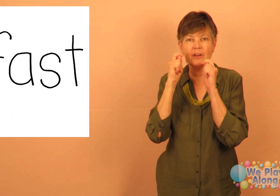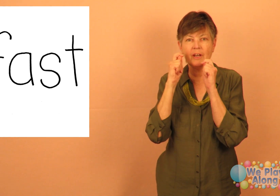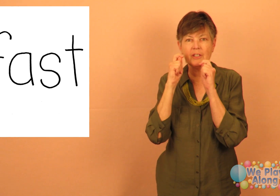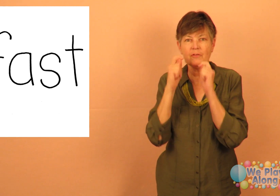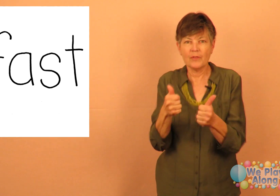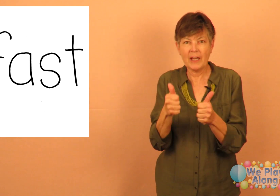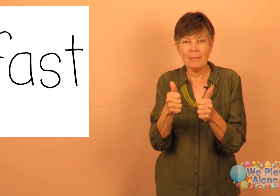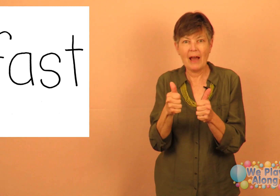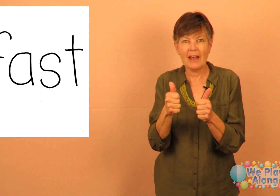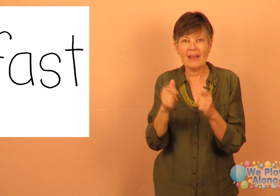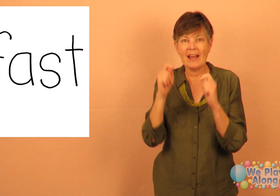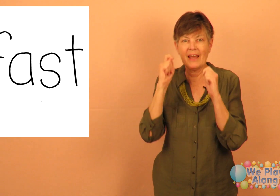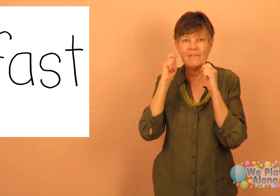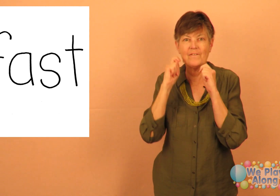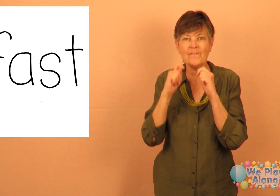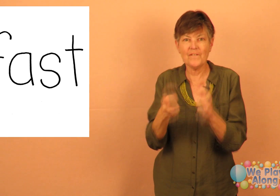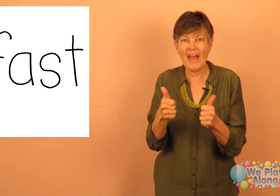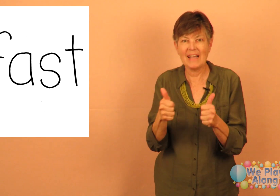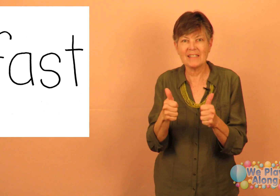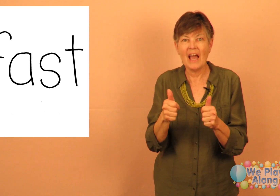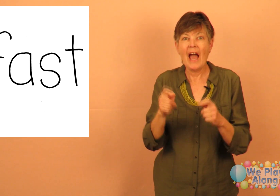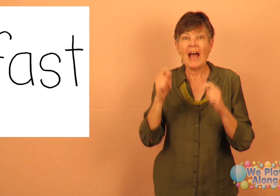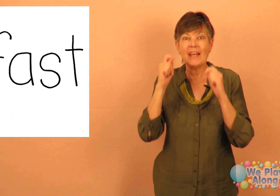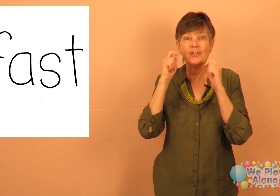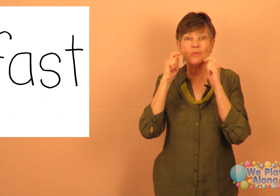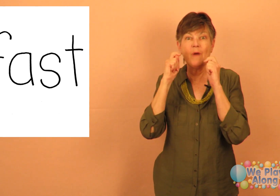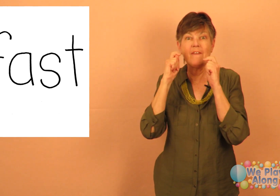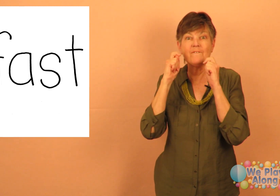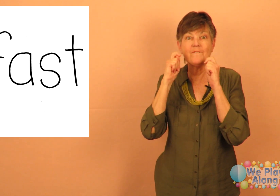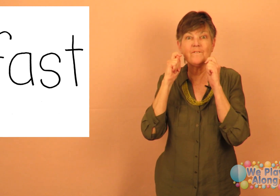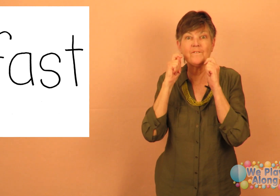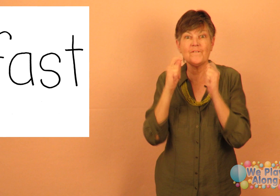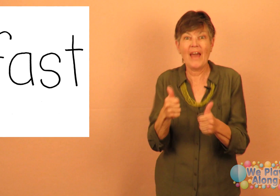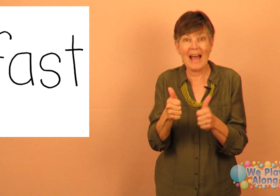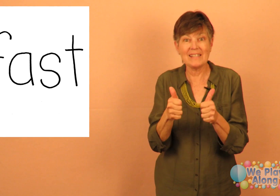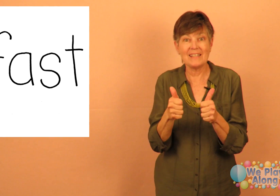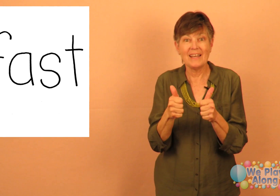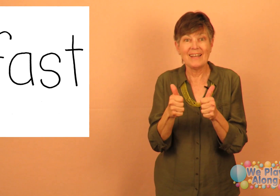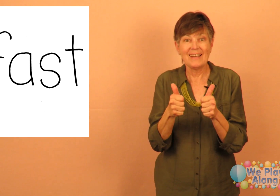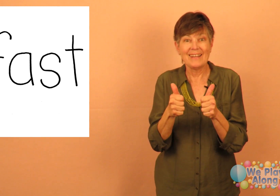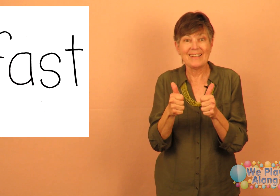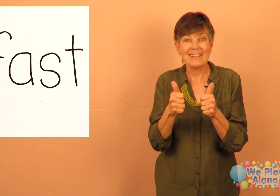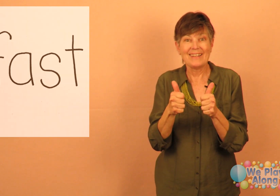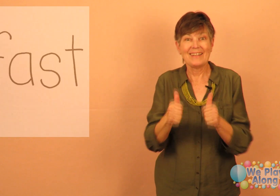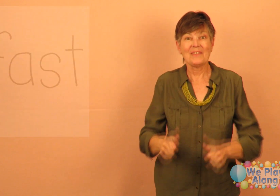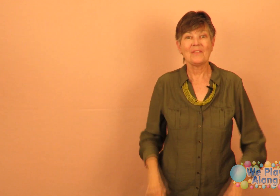you're gonna just flick them out like that like fast I like to run fast and